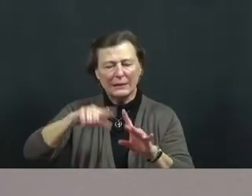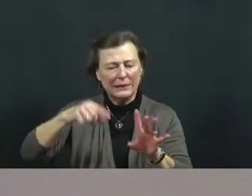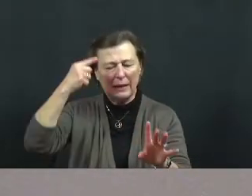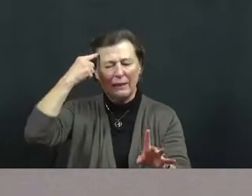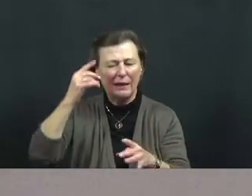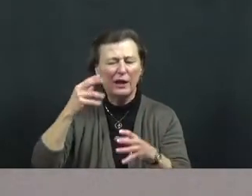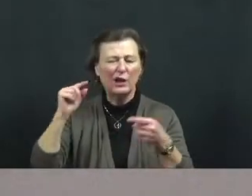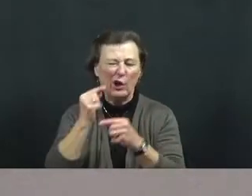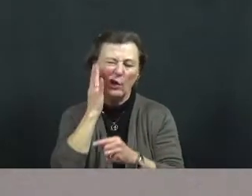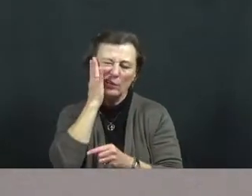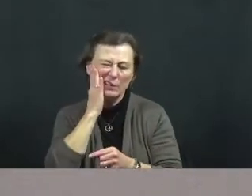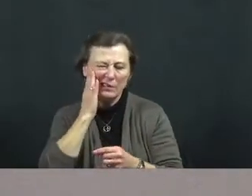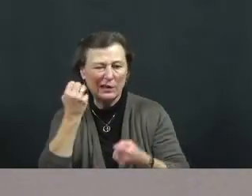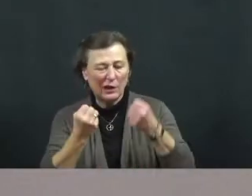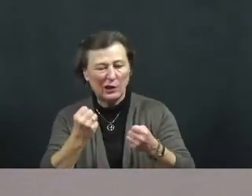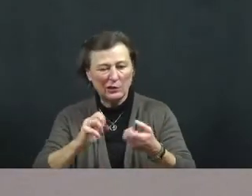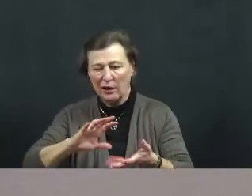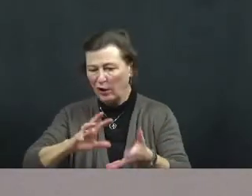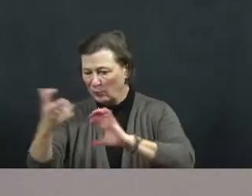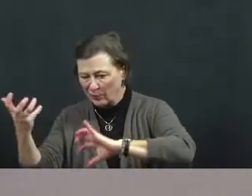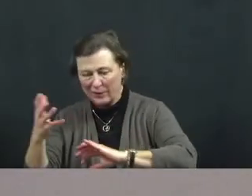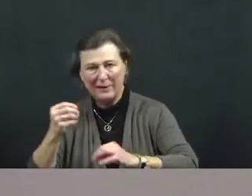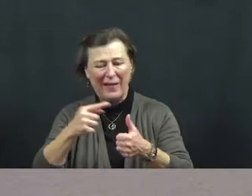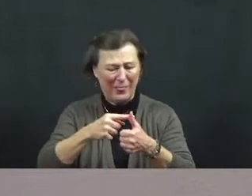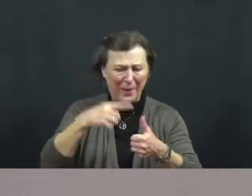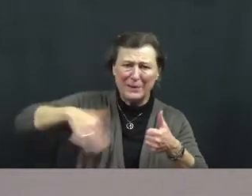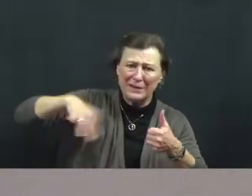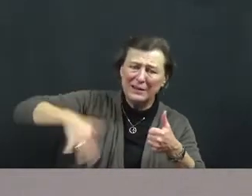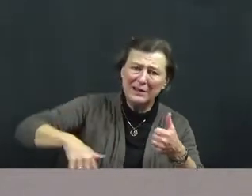cheek, a car in the shop, and a sore thumb